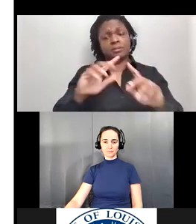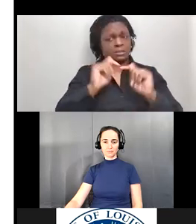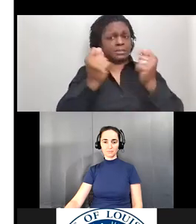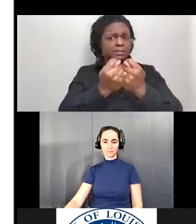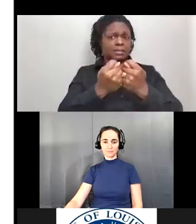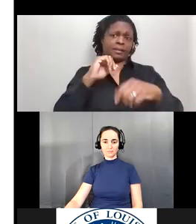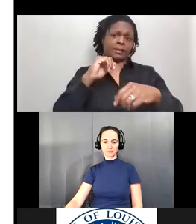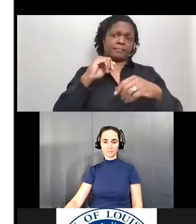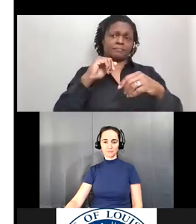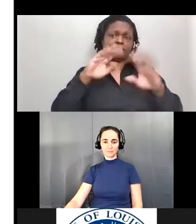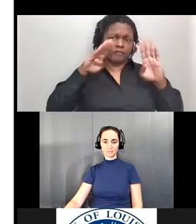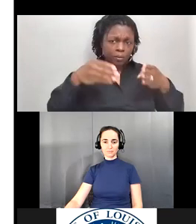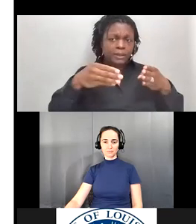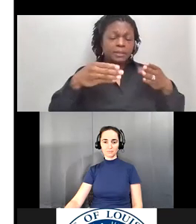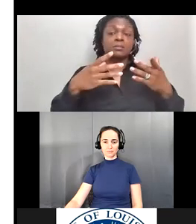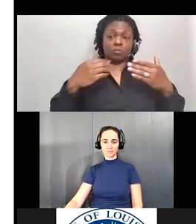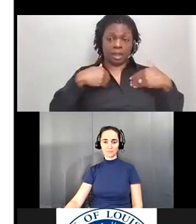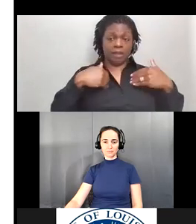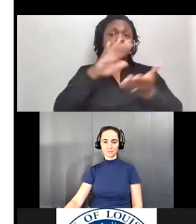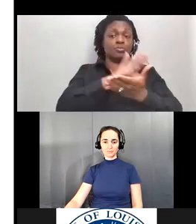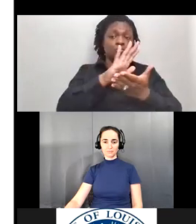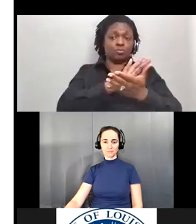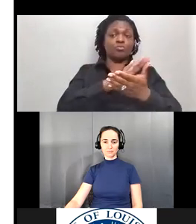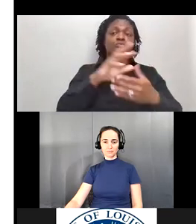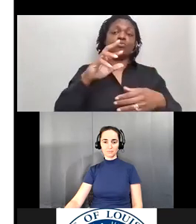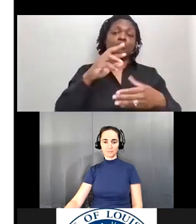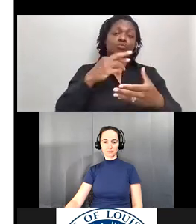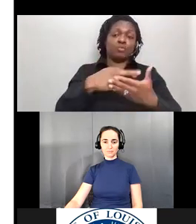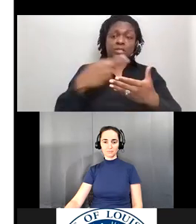school resource officers are out there they're in schools, they're not in every school, but